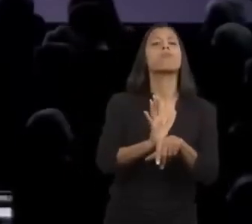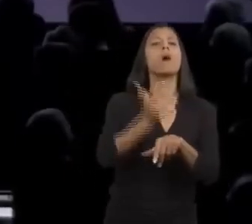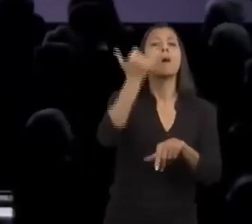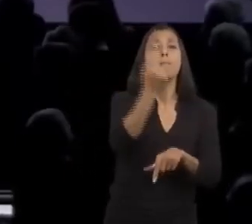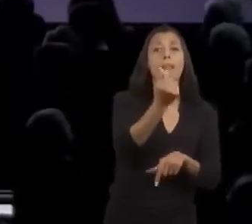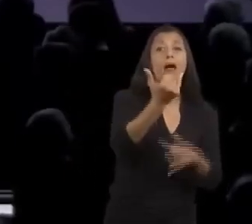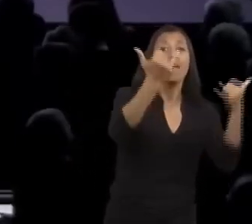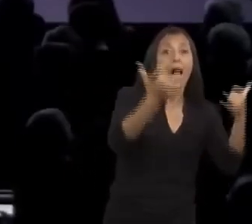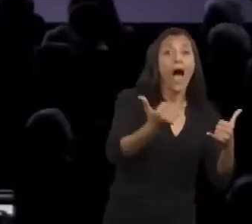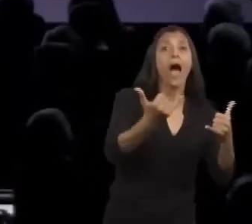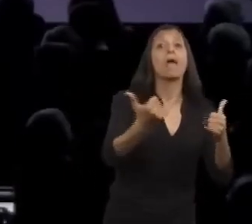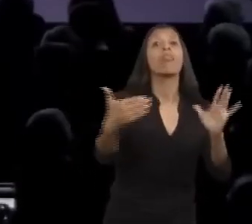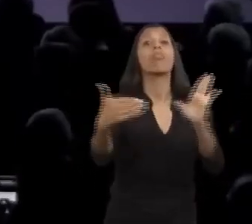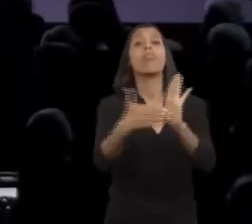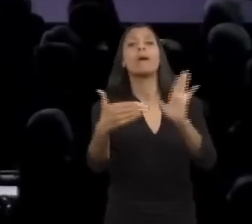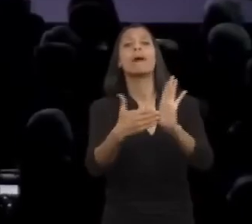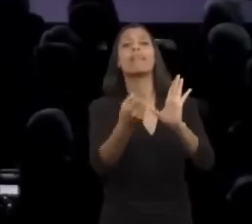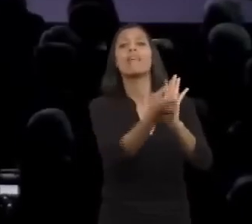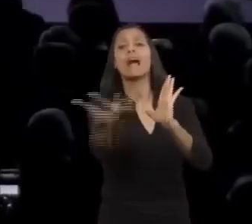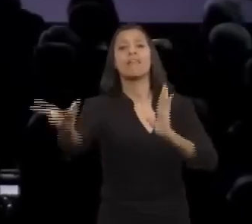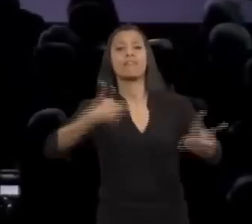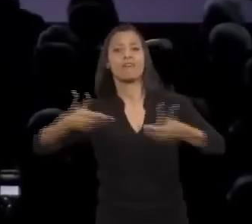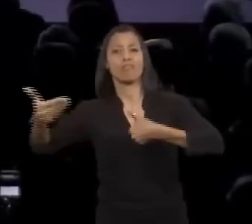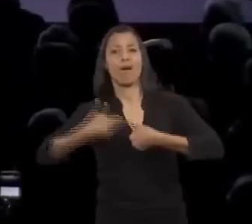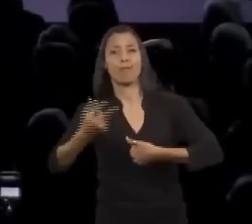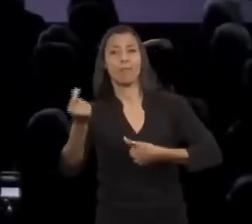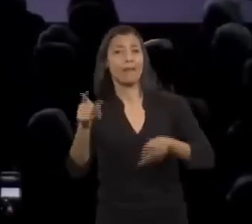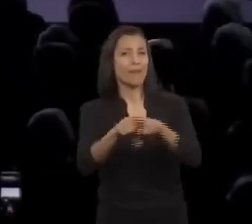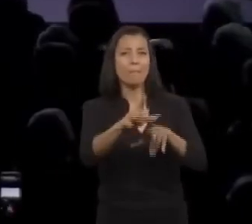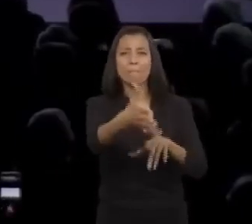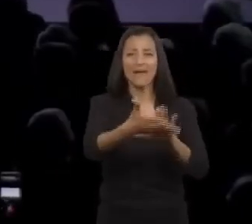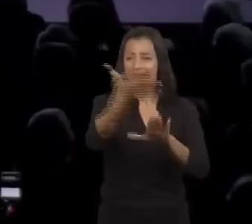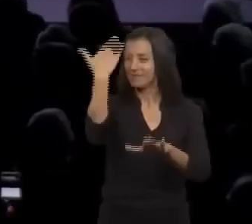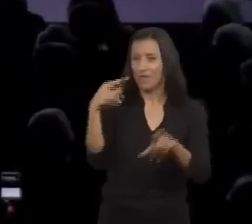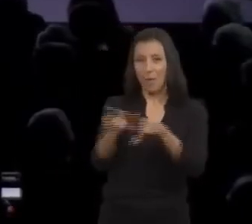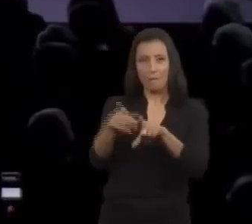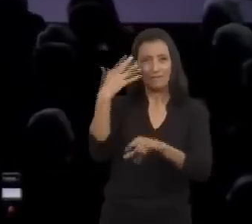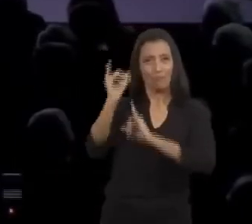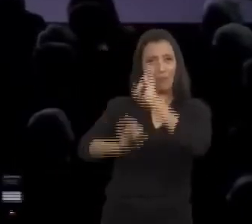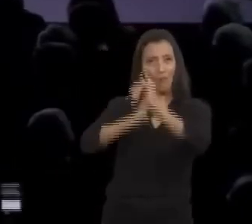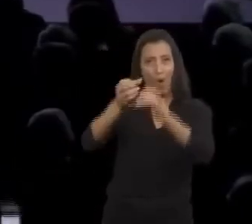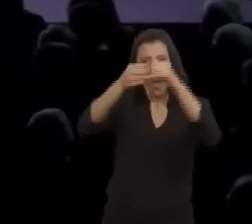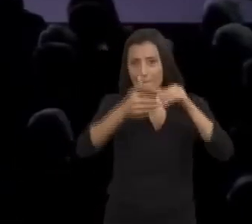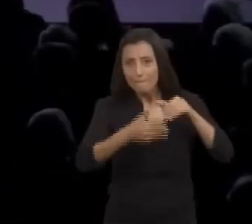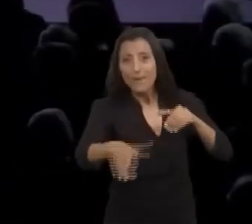with respect to the demand of money. This is similar to what we saw at the beginning